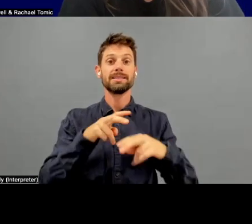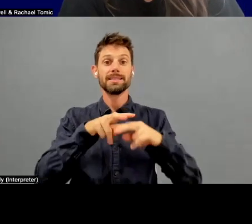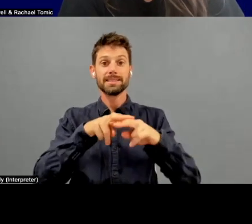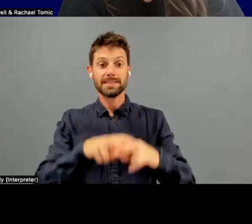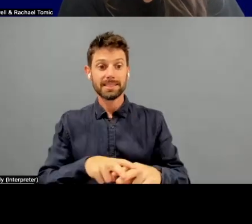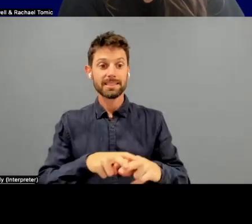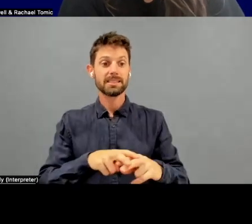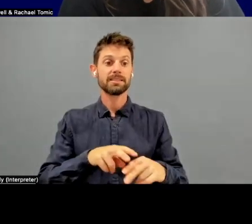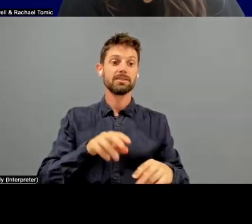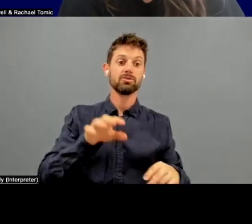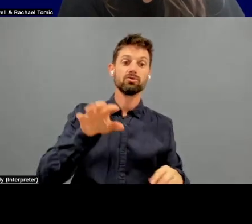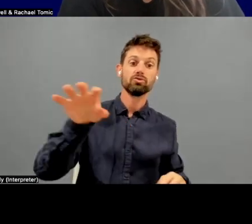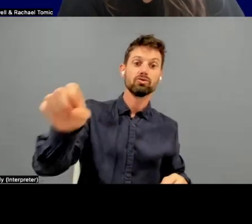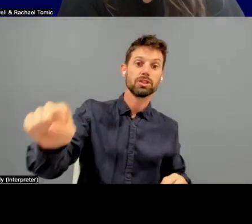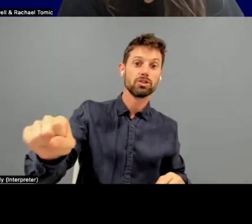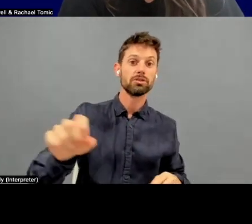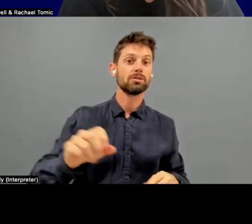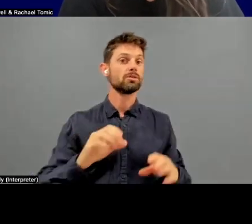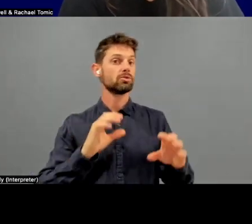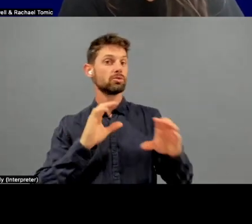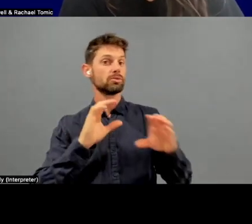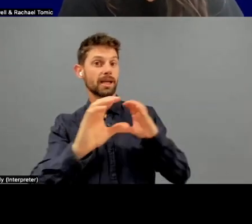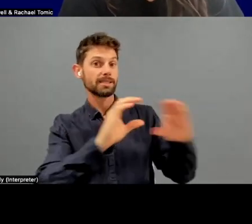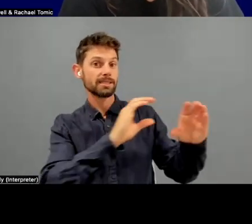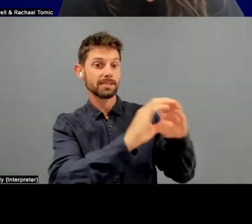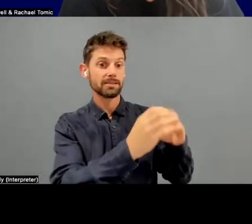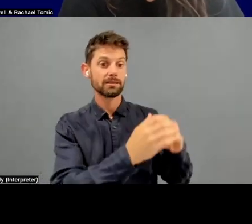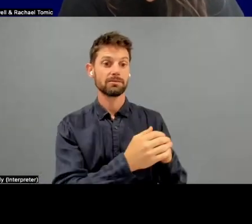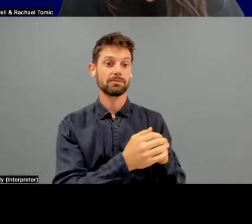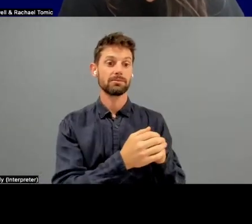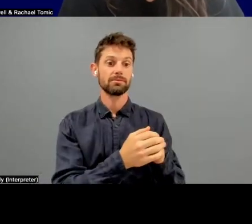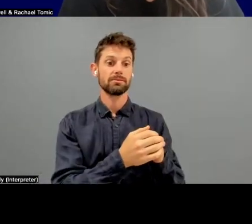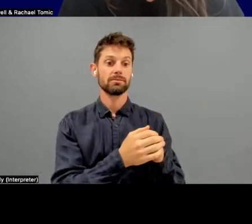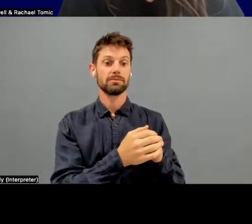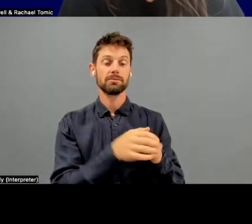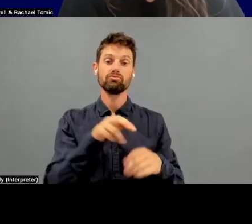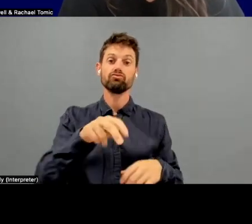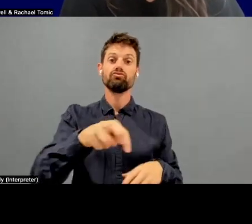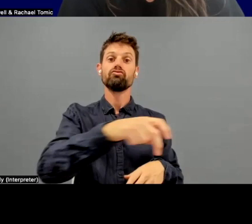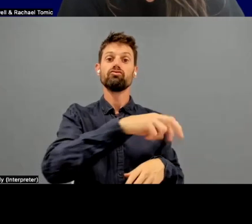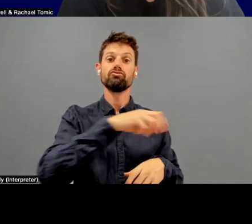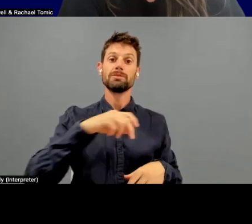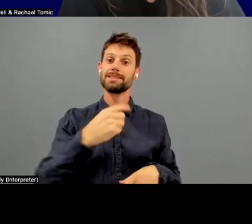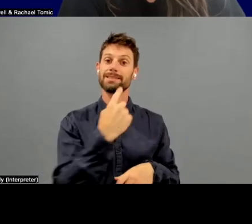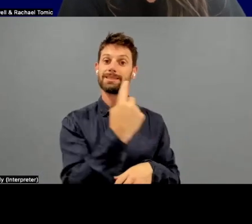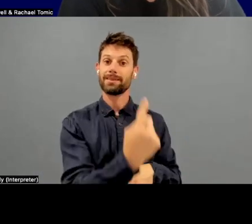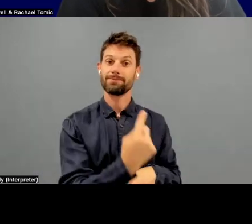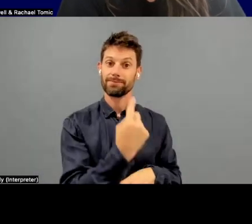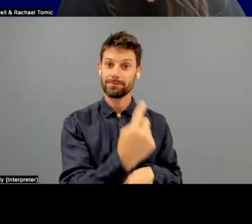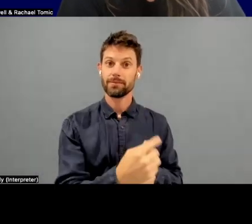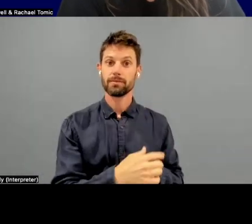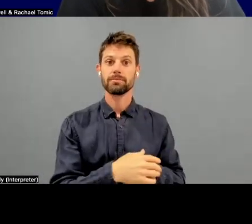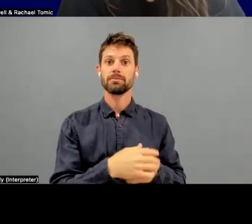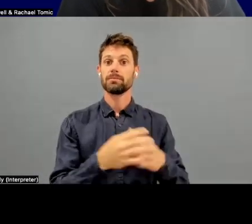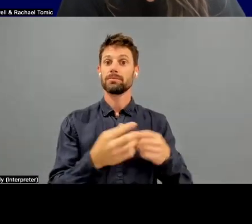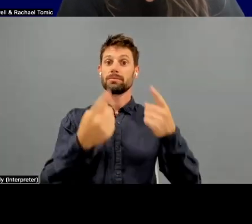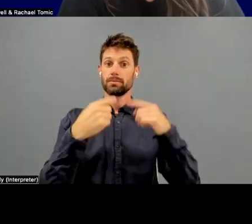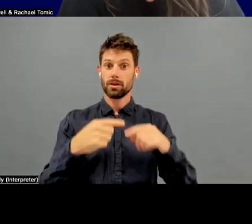communicating with those around her, moving around independently and learning. So, once again, all